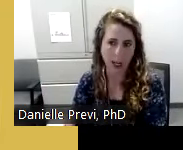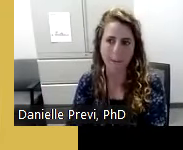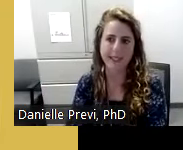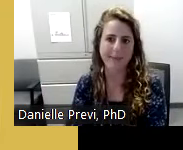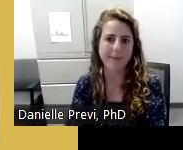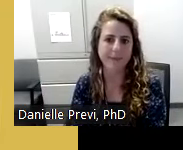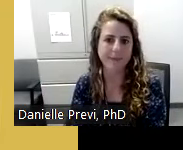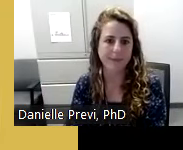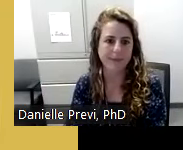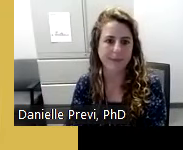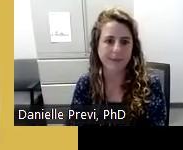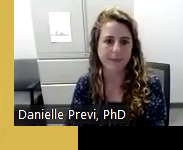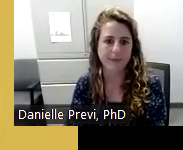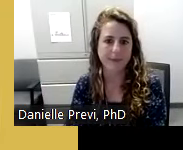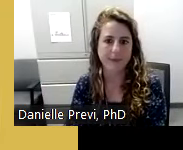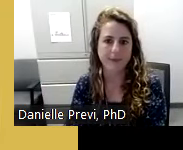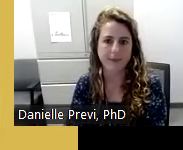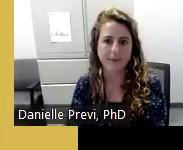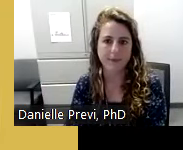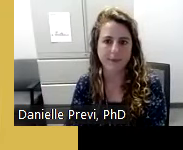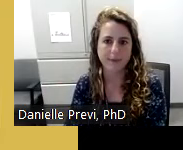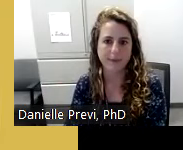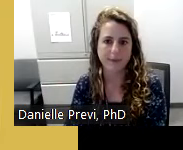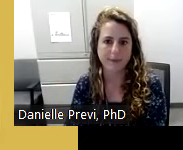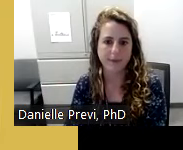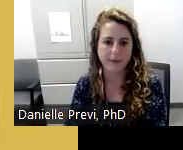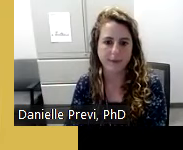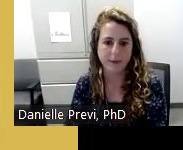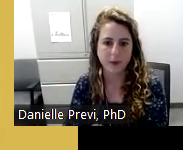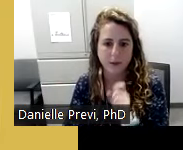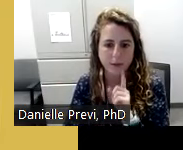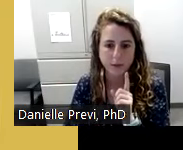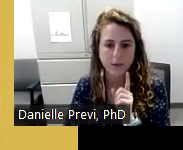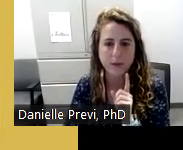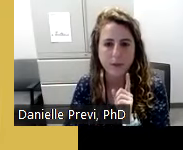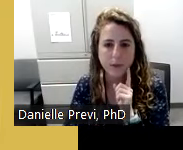a sighted guide with to get from one place to another. It takes a little bit of getting used to.